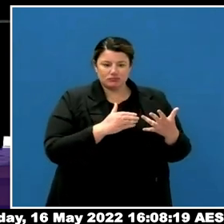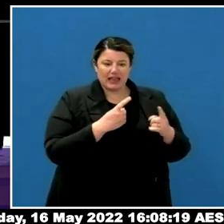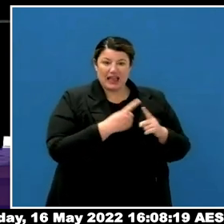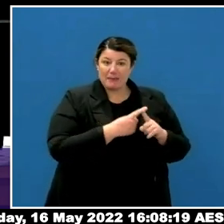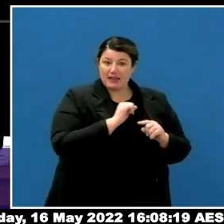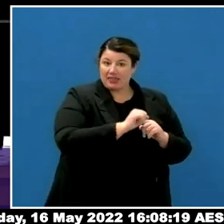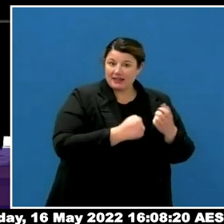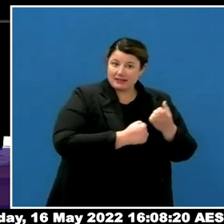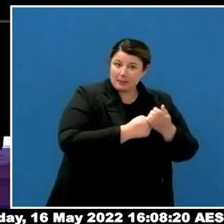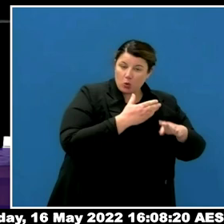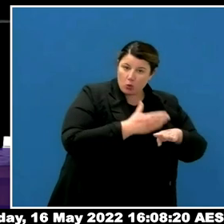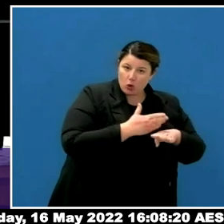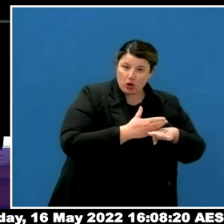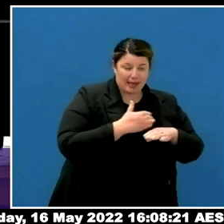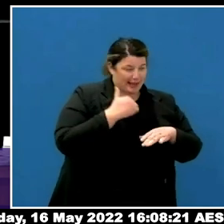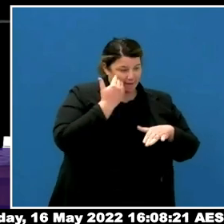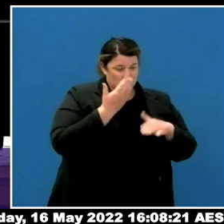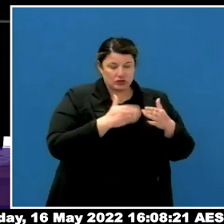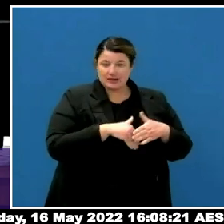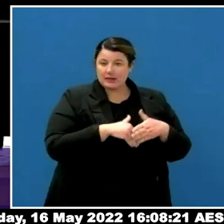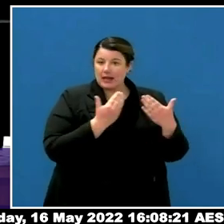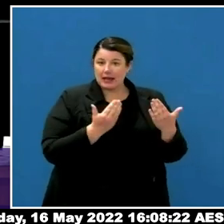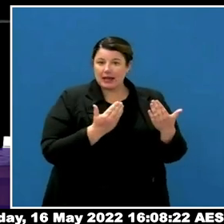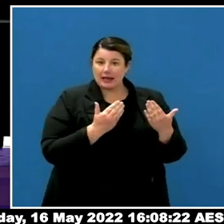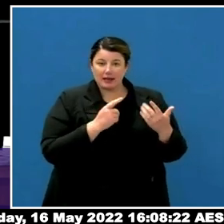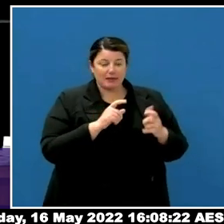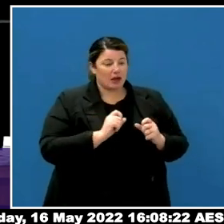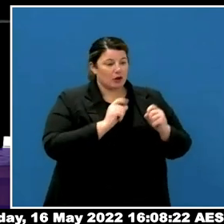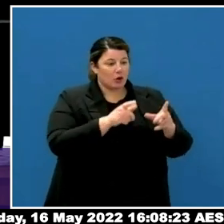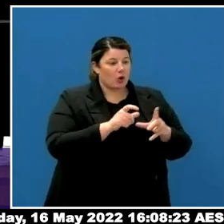basis and they all go and do activities together.